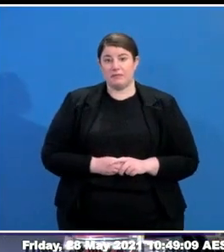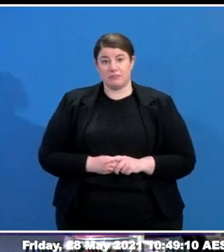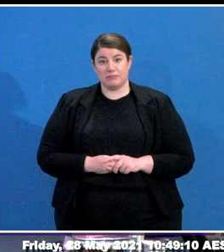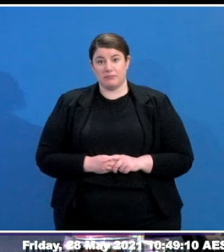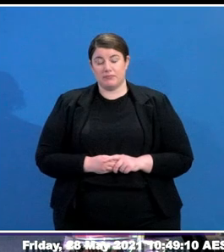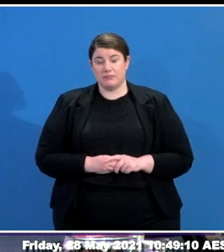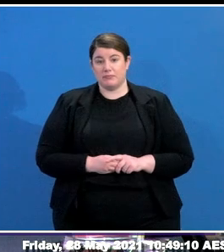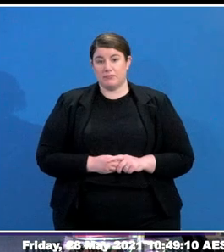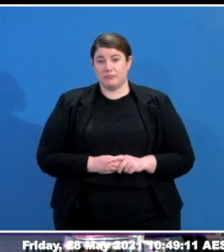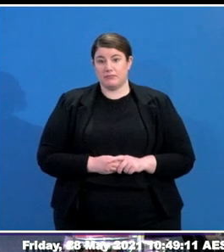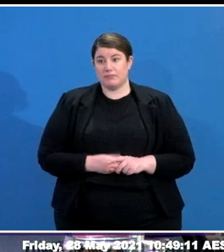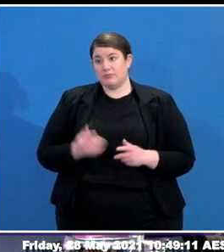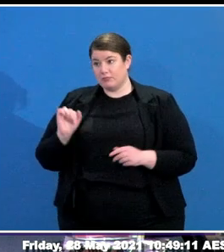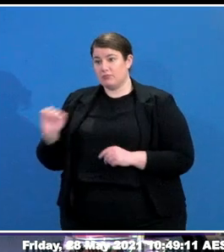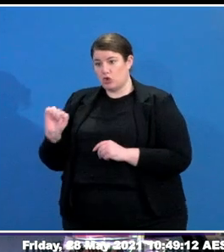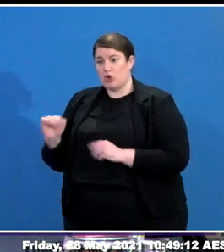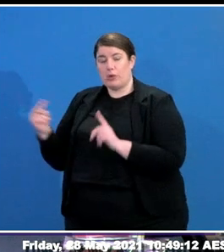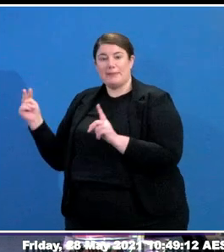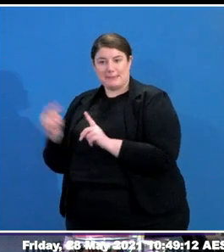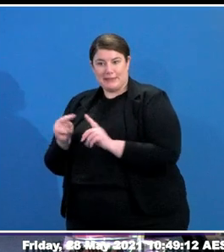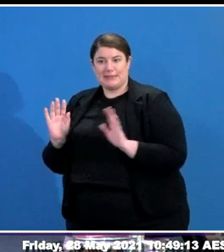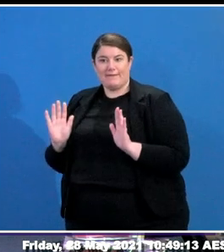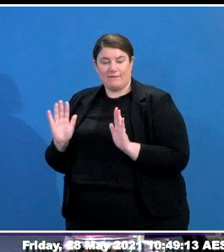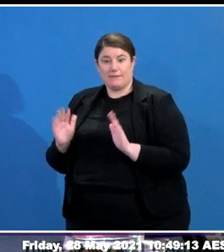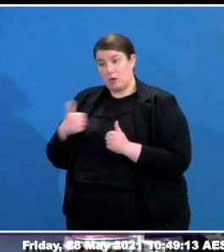Well, that's what Eliza's perspective is, and I respect that.